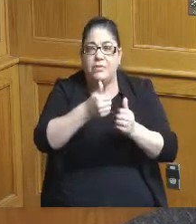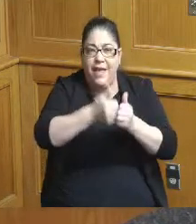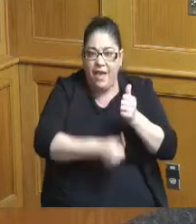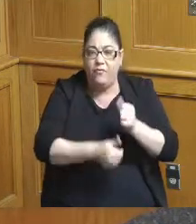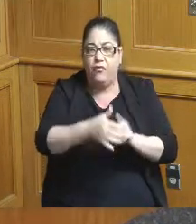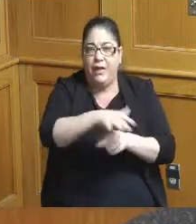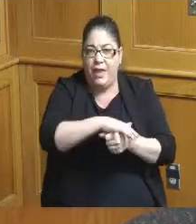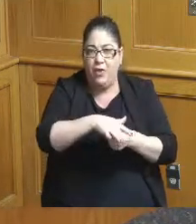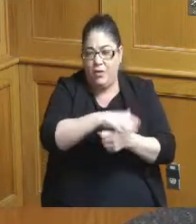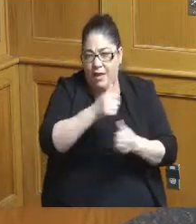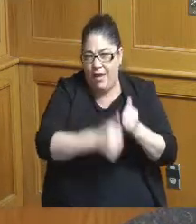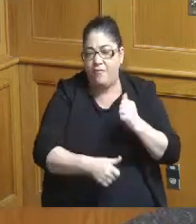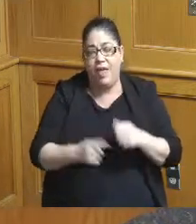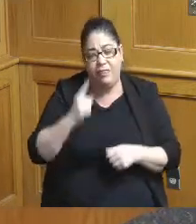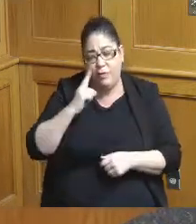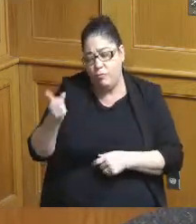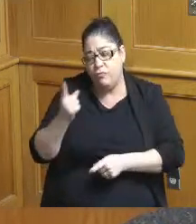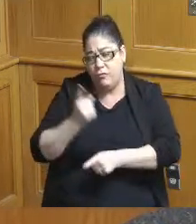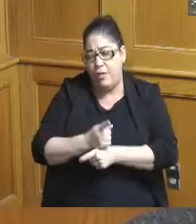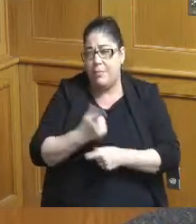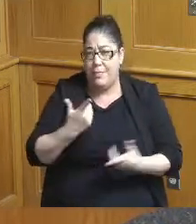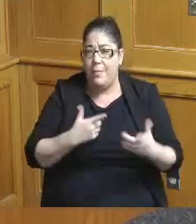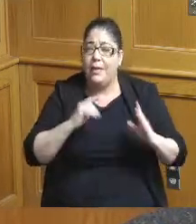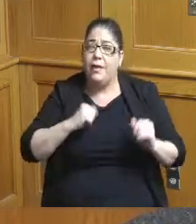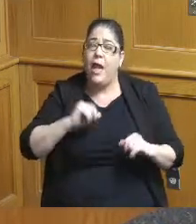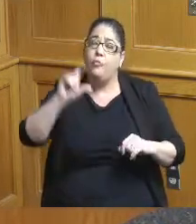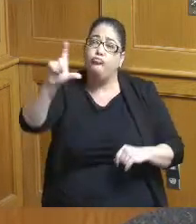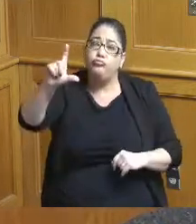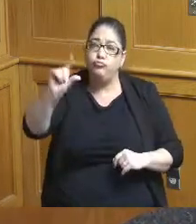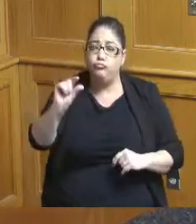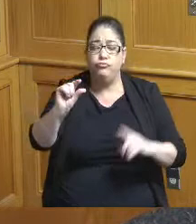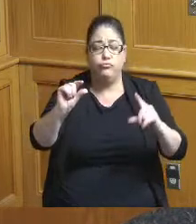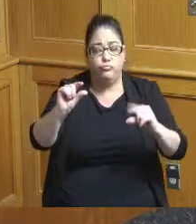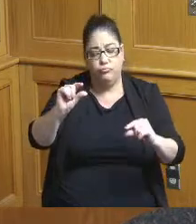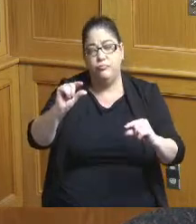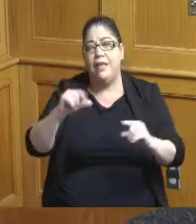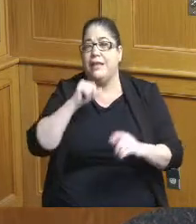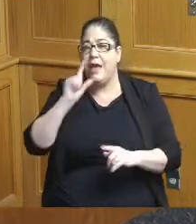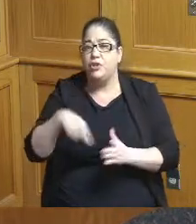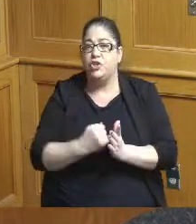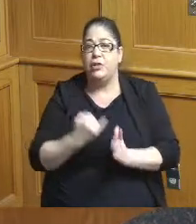you're right there may be some things that other than this eight on this list that we think need